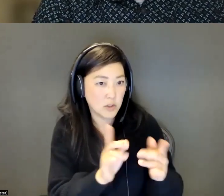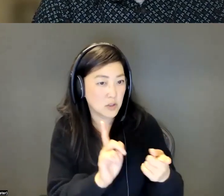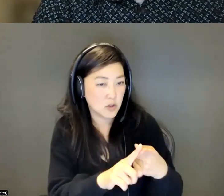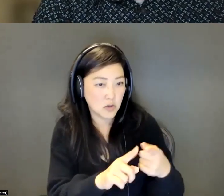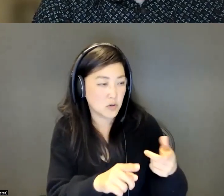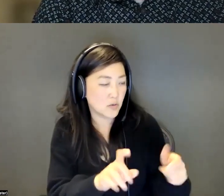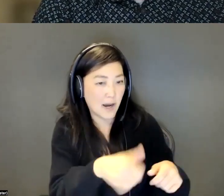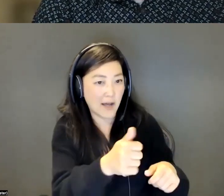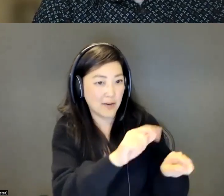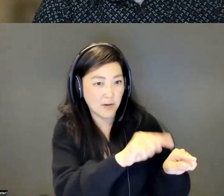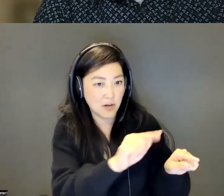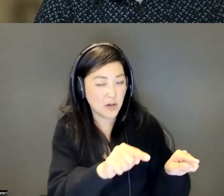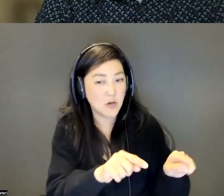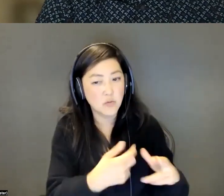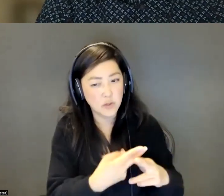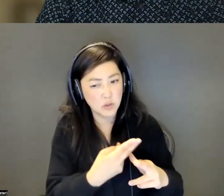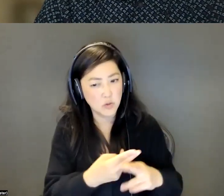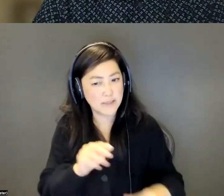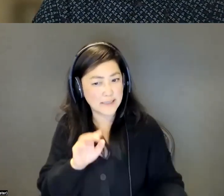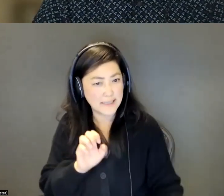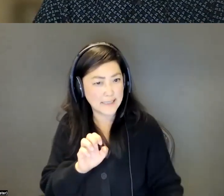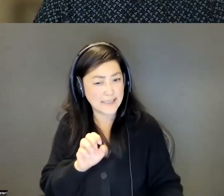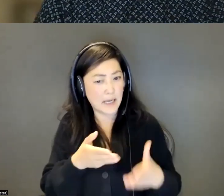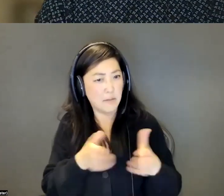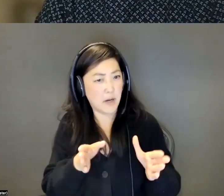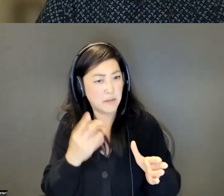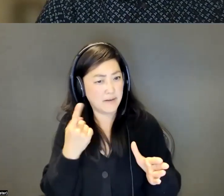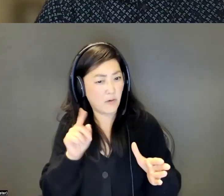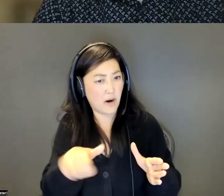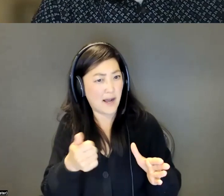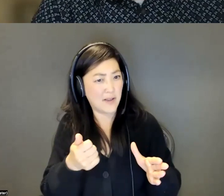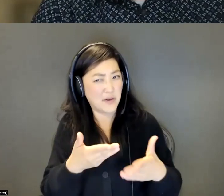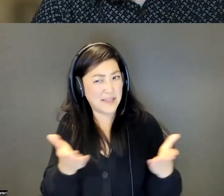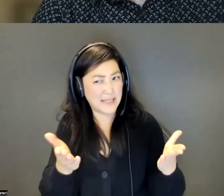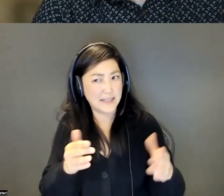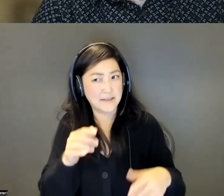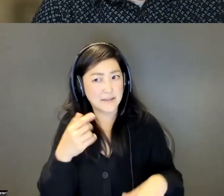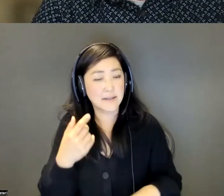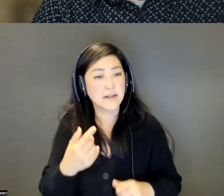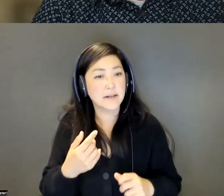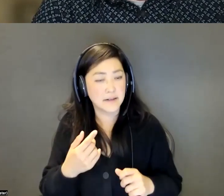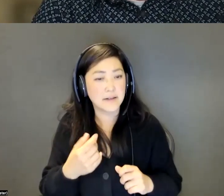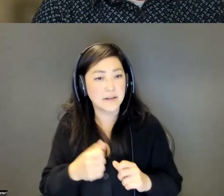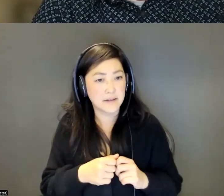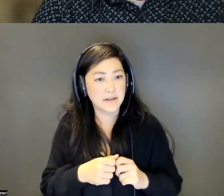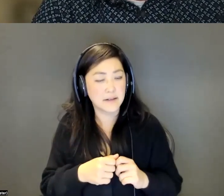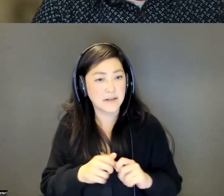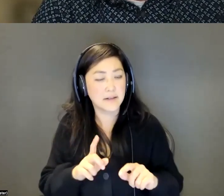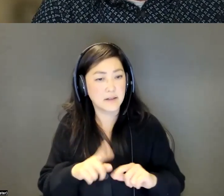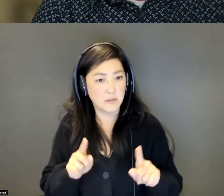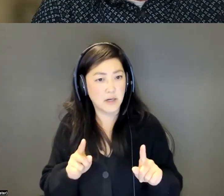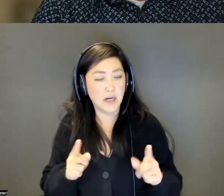use an EPUB extract for some of the extracts, but other than that, we're analog only on that front.